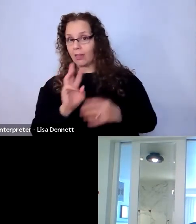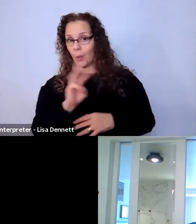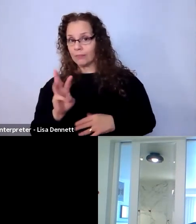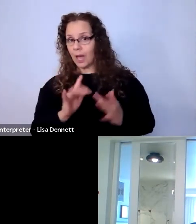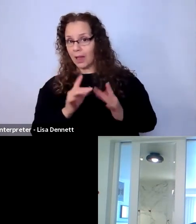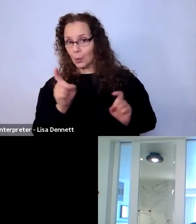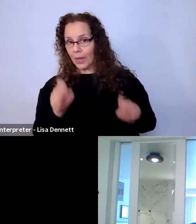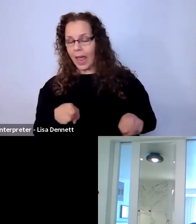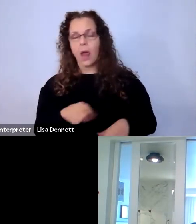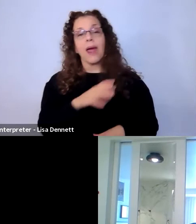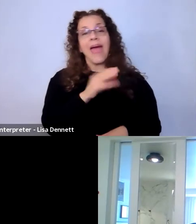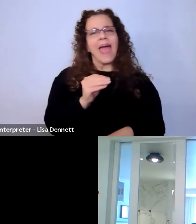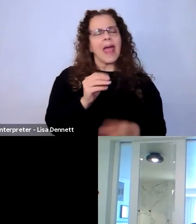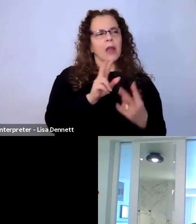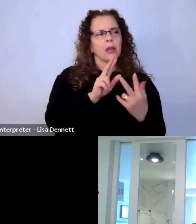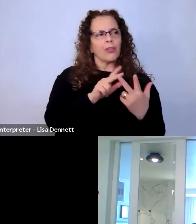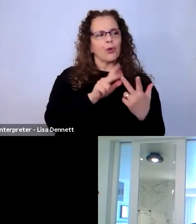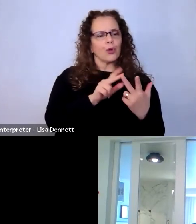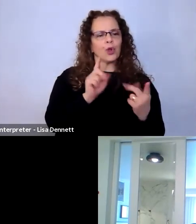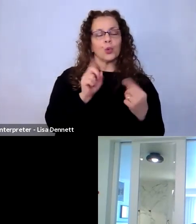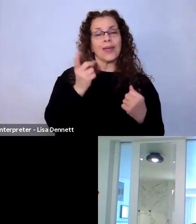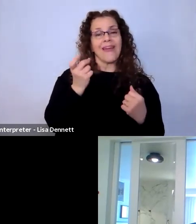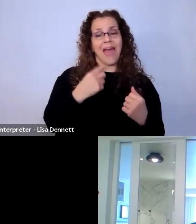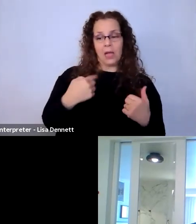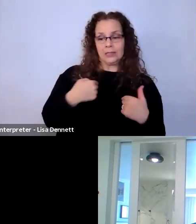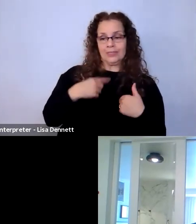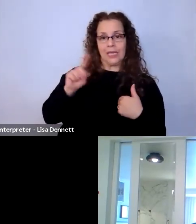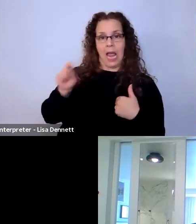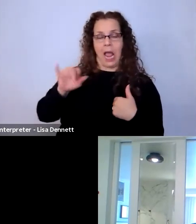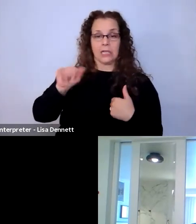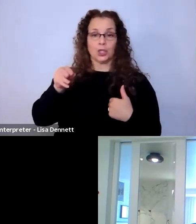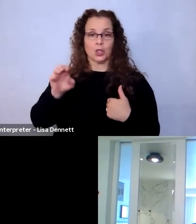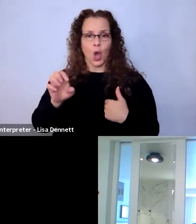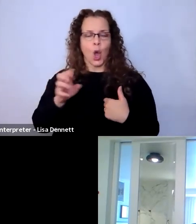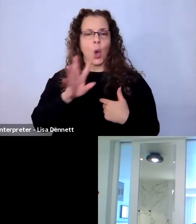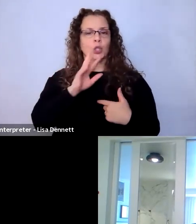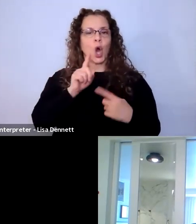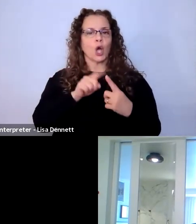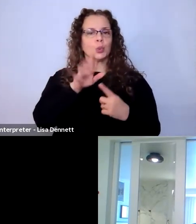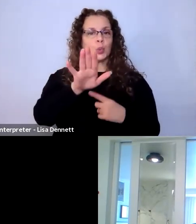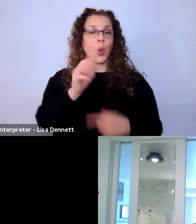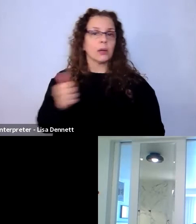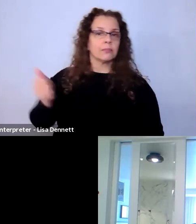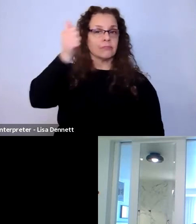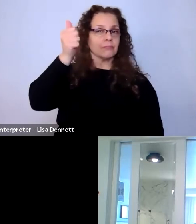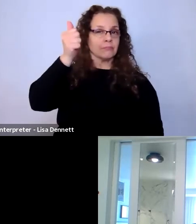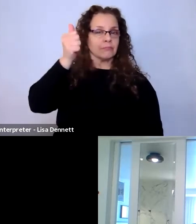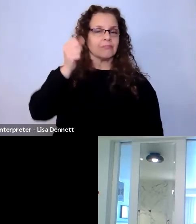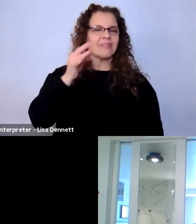Ask Joe Roy to come talk to your executives if you're getting pushed back on accessibility and that's one thing that we'd be happy to